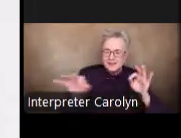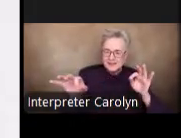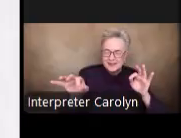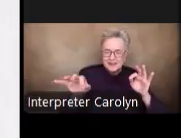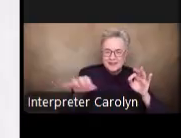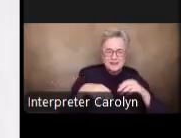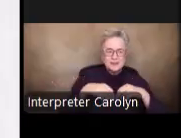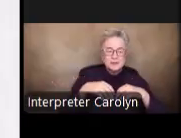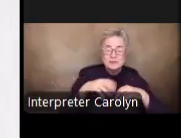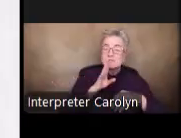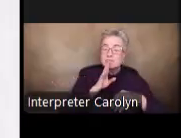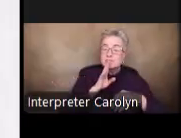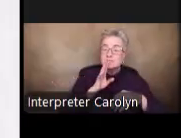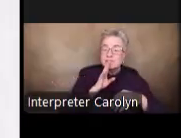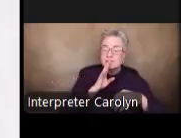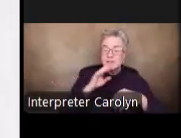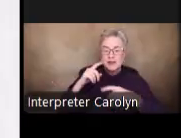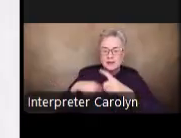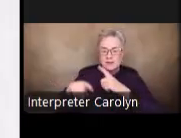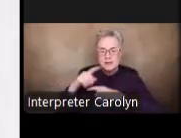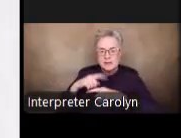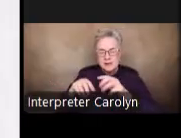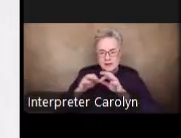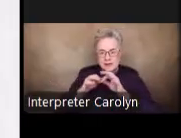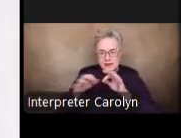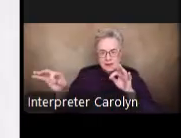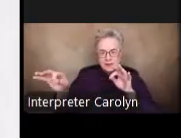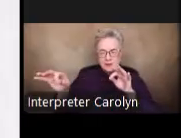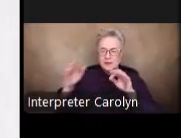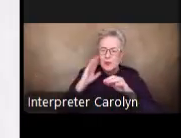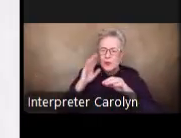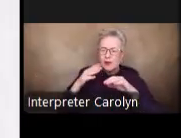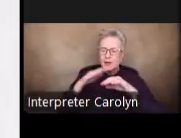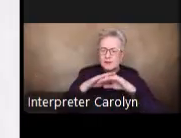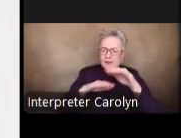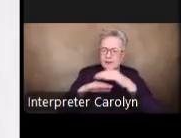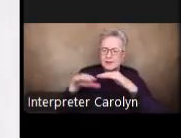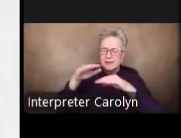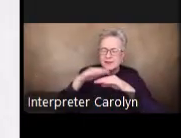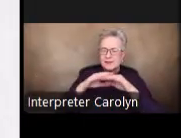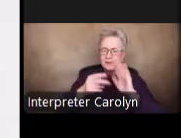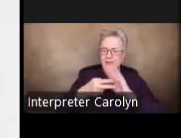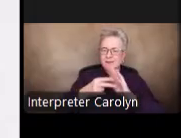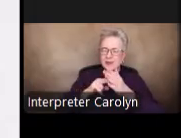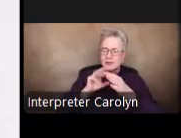in spoken and sign language. Words overlap and build meaning together, just kind of like shingles do.